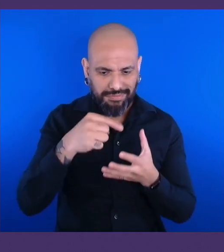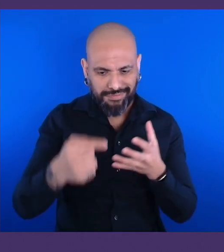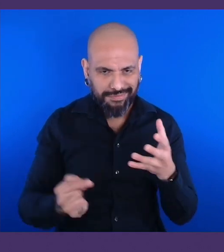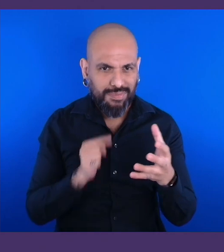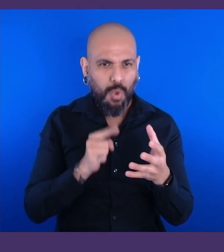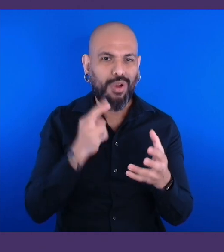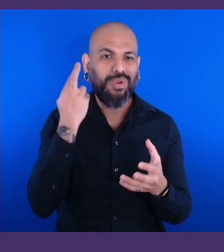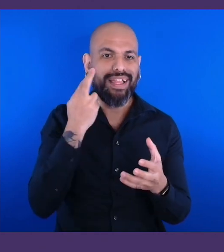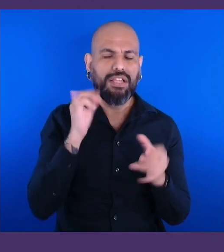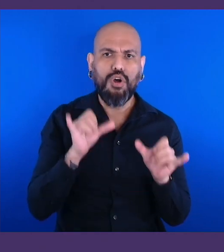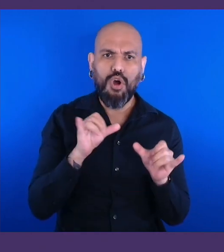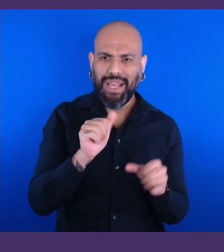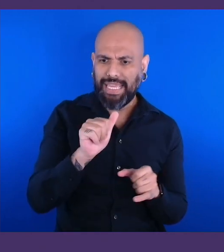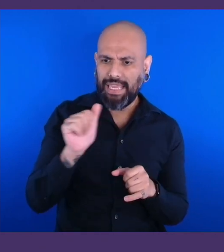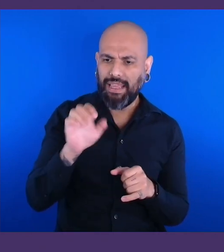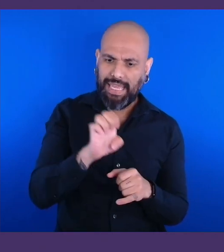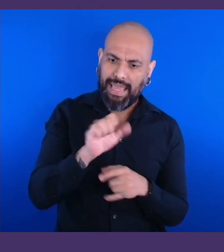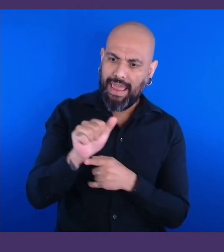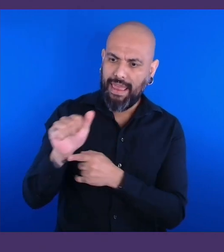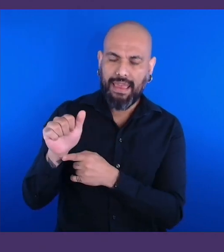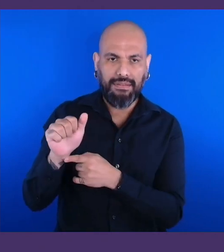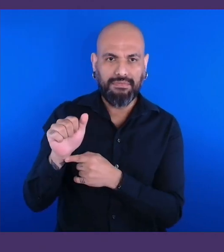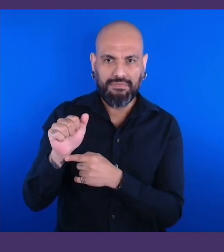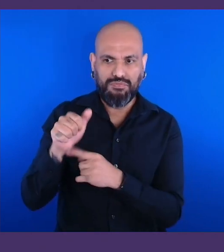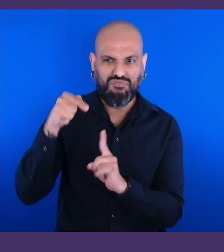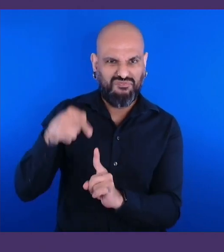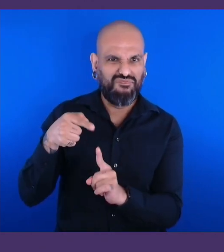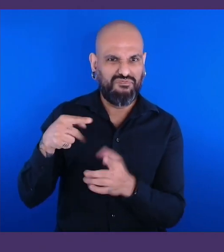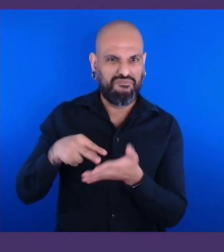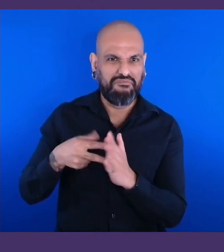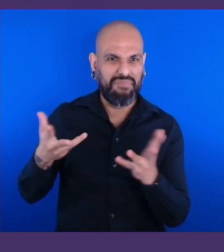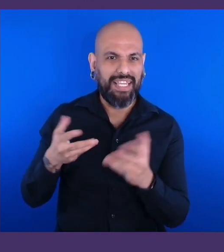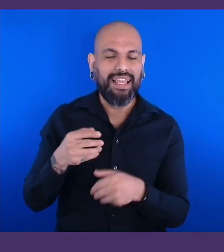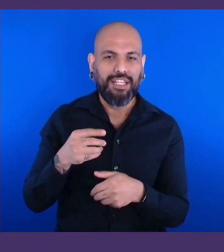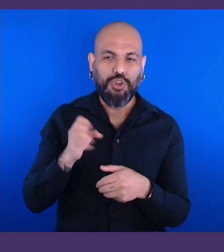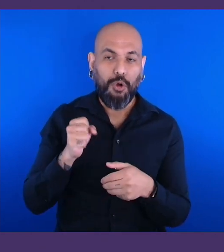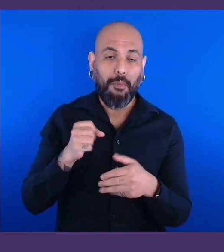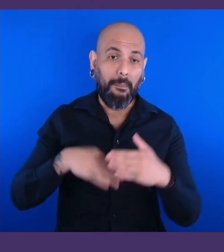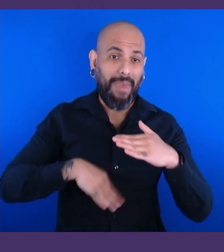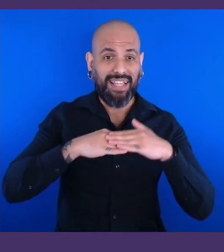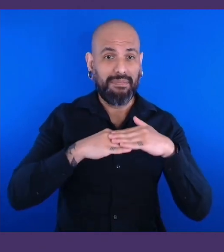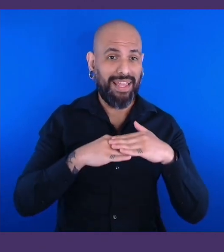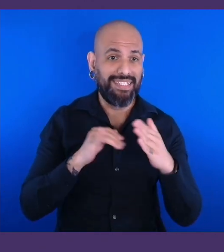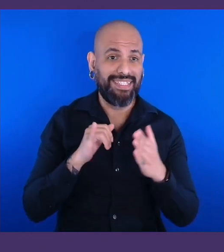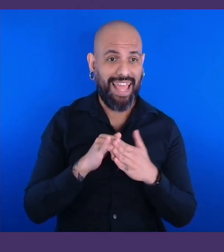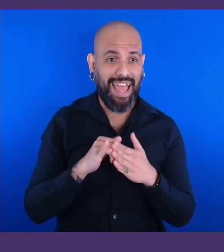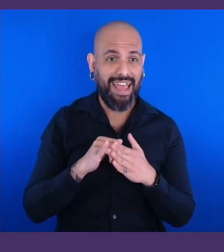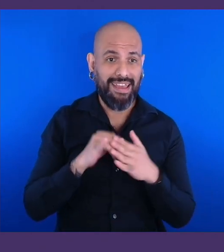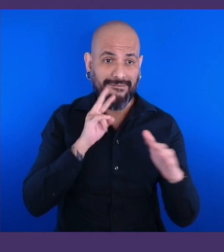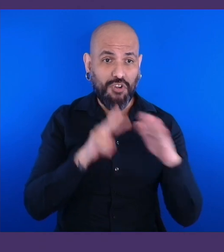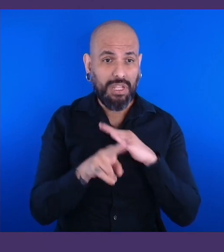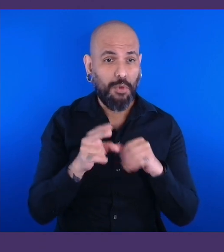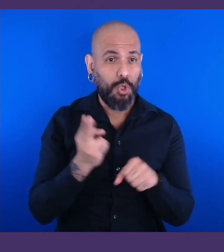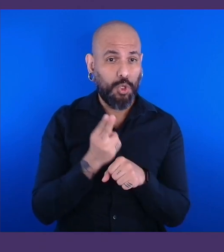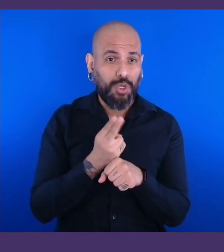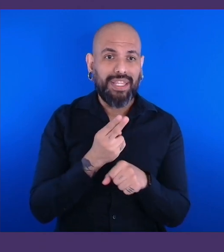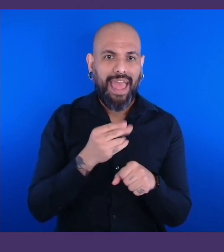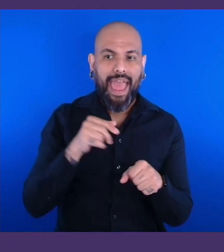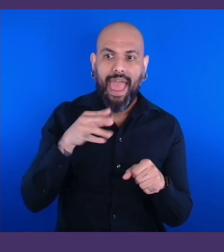of the EAA, which is what Léonie said, maximizing the foreseeable use, that this is a business opportunity and that you can earn more money, sell more products,